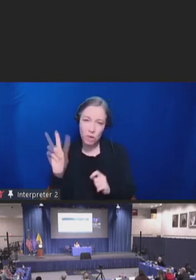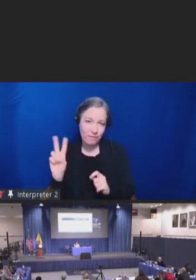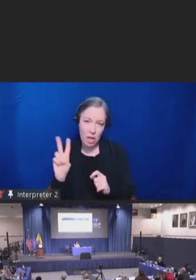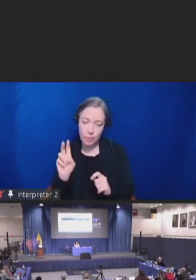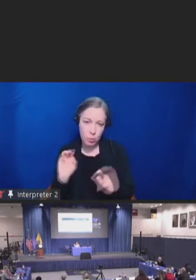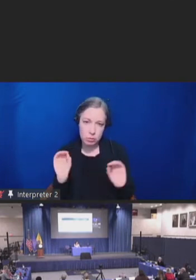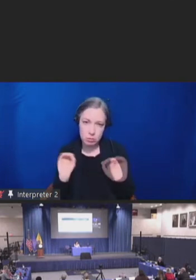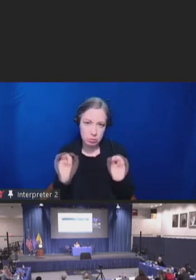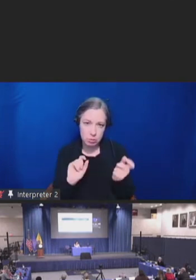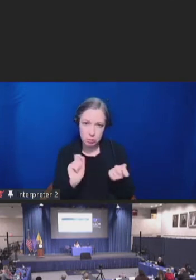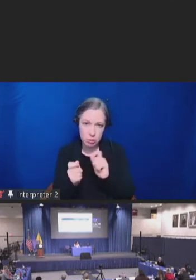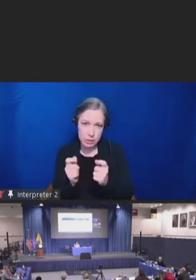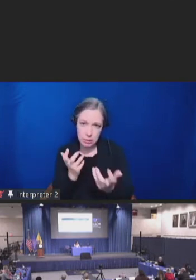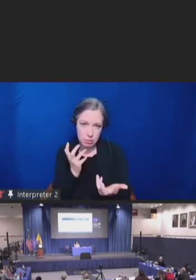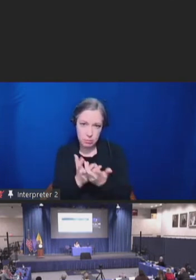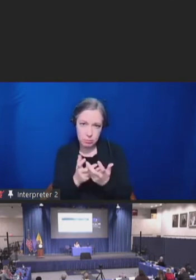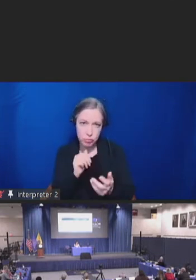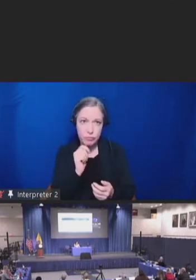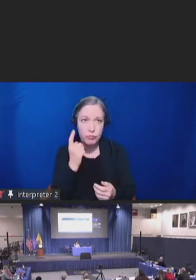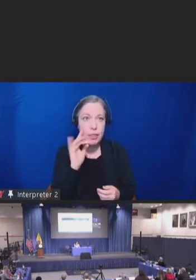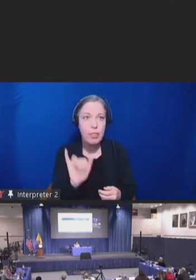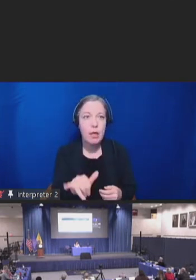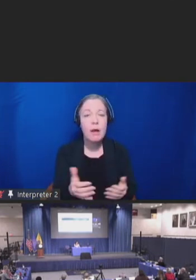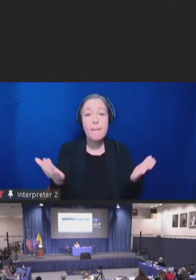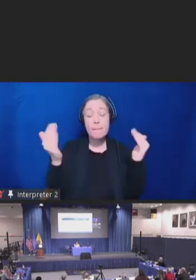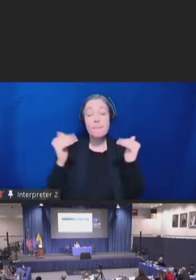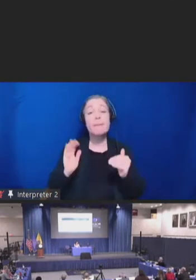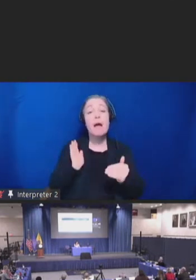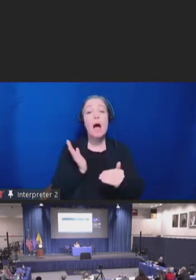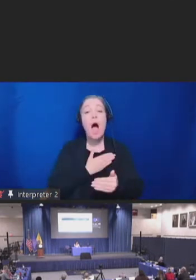So, here are the main findings. And these are adjusted analyses.